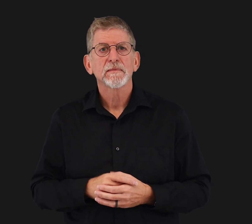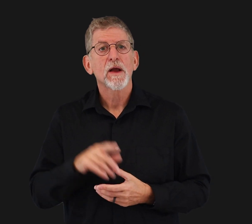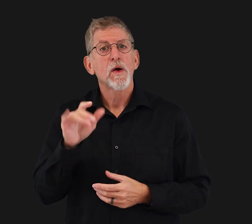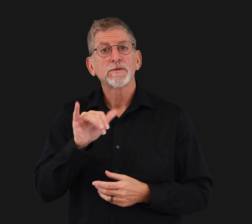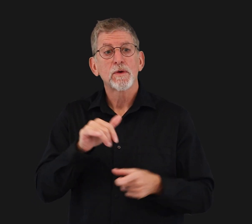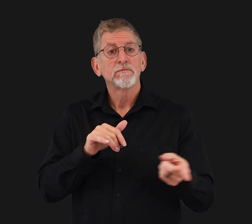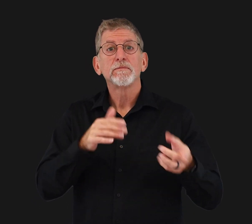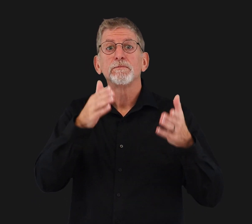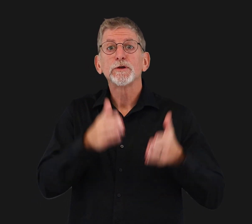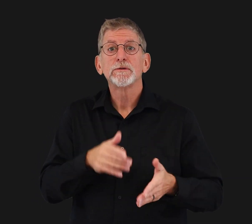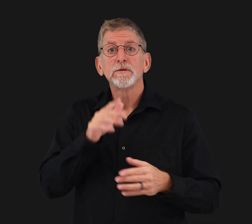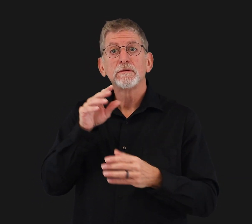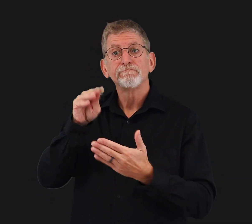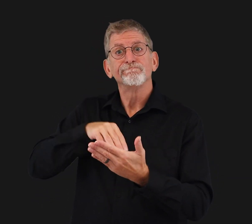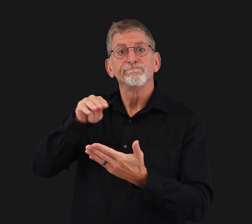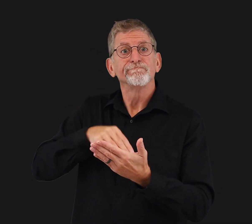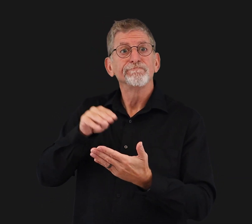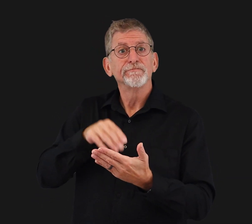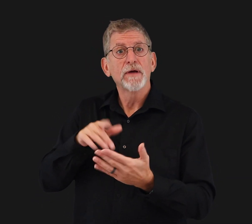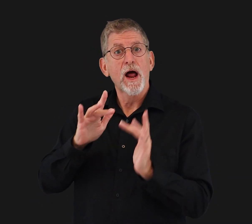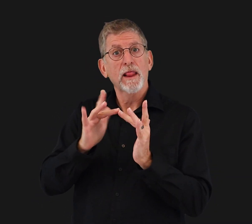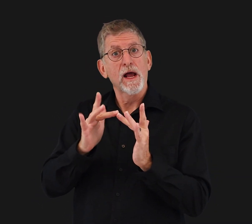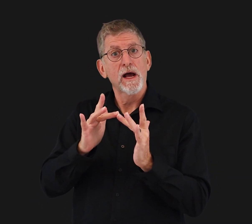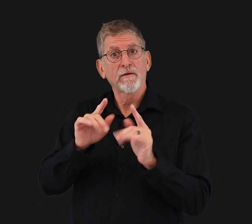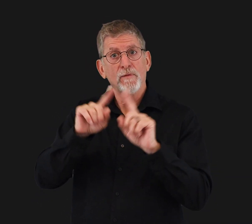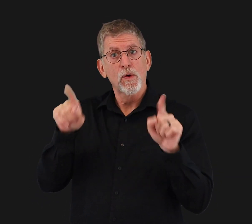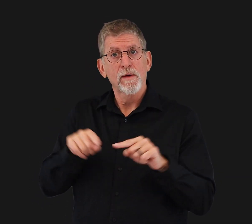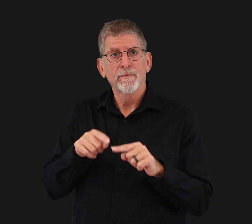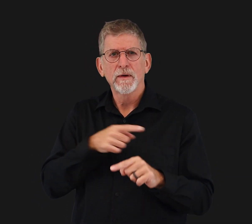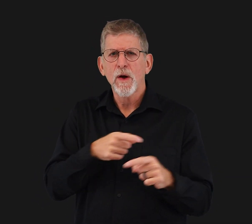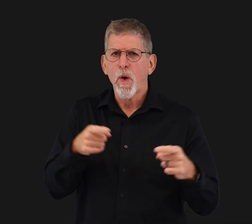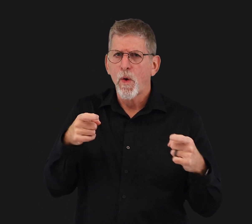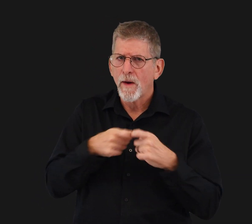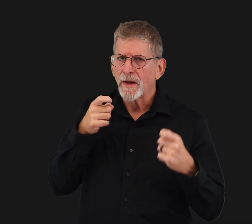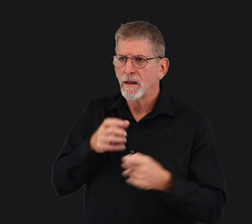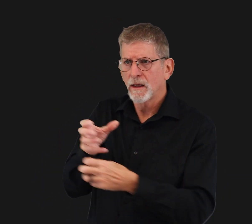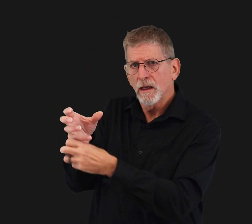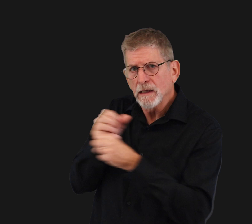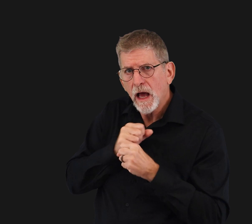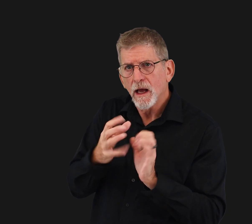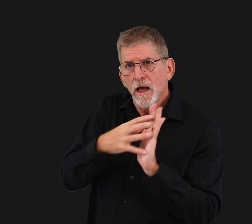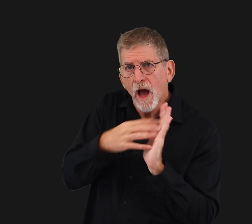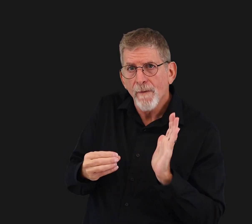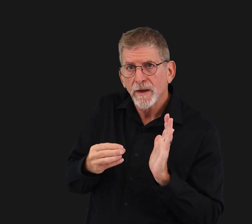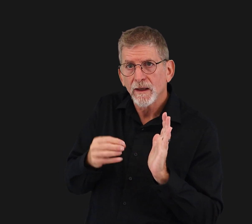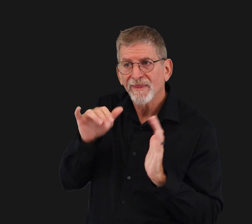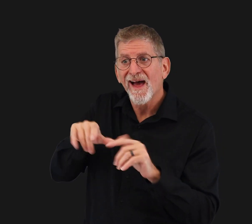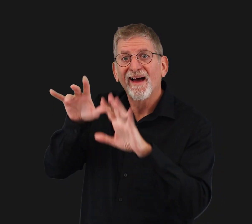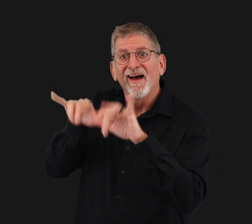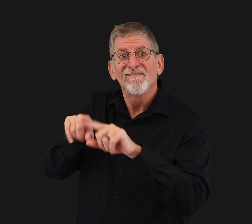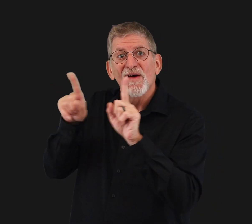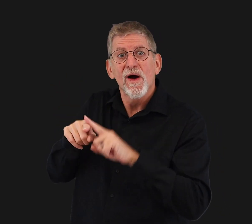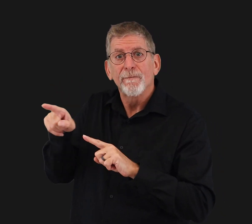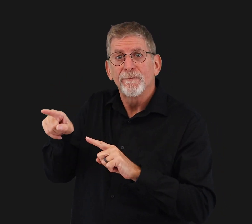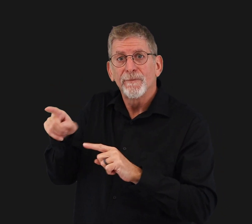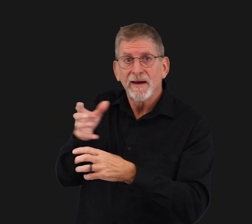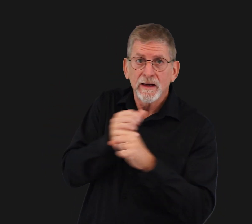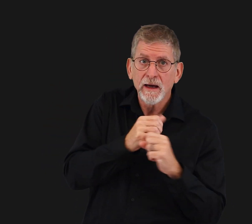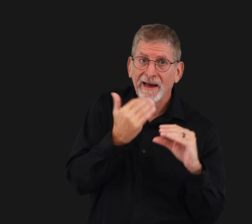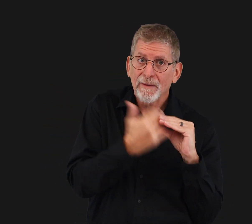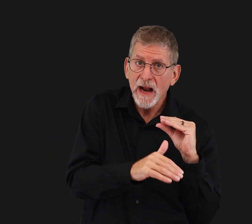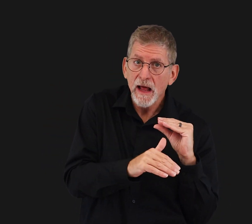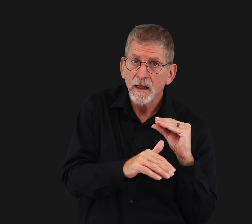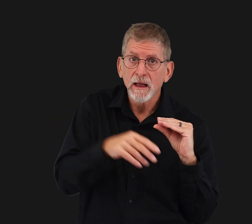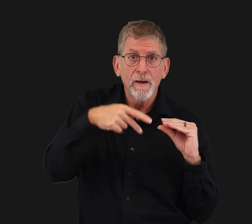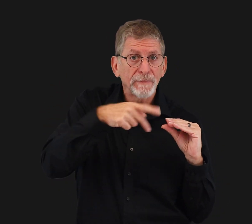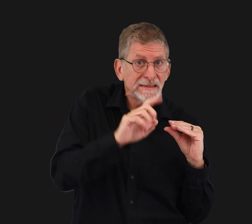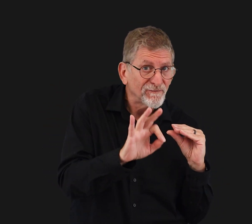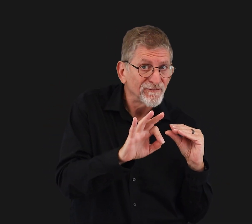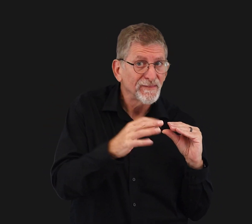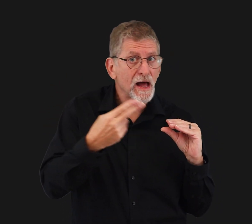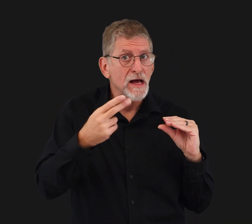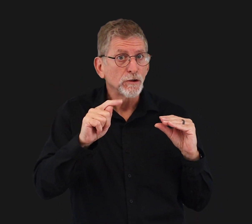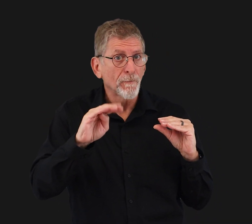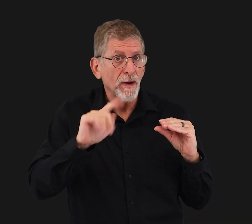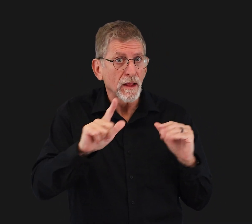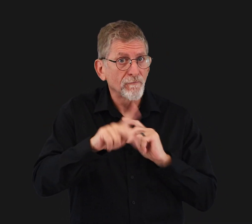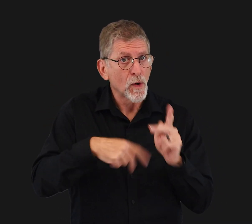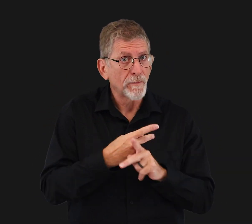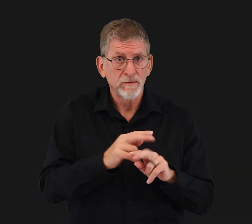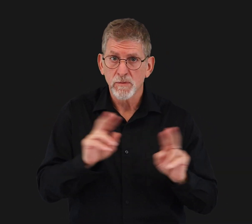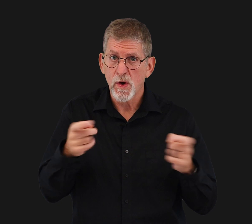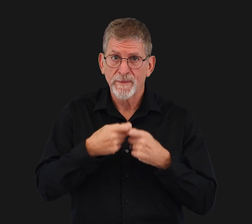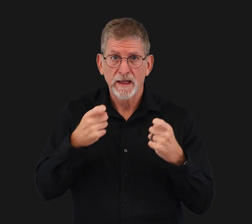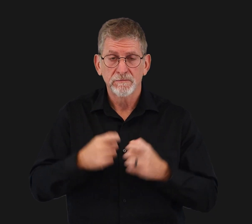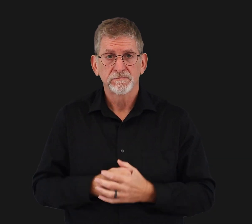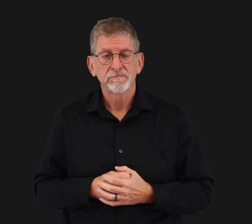Also, an individual filling out an online form automatically receives a copy of their form by email, in PDF and in HTML format.